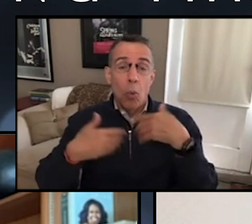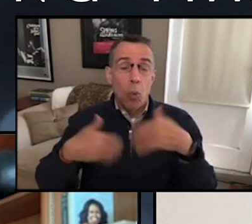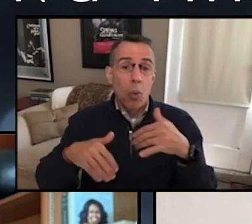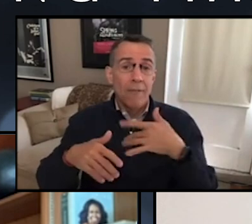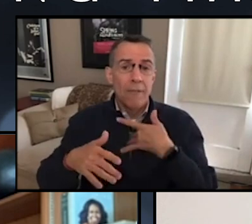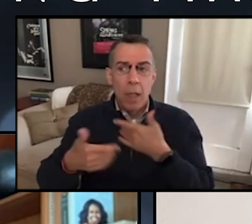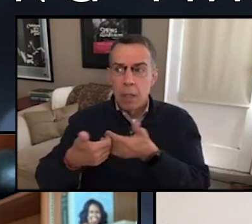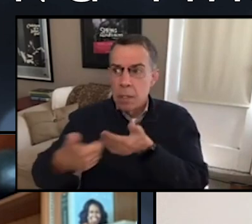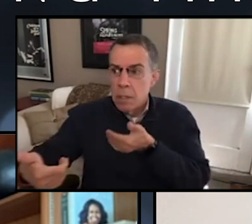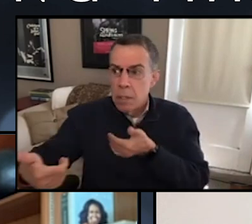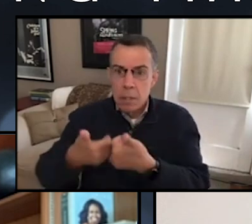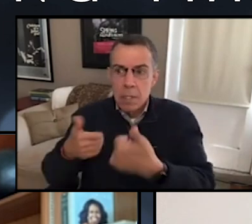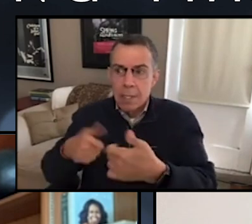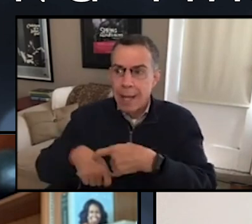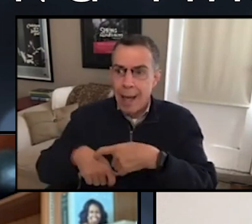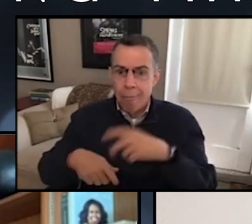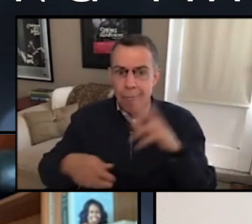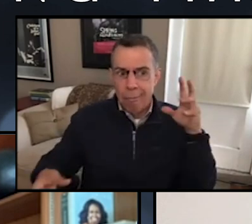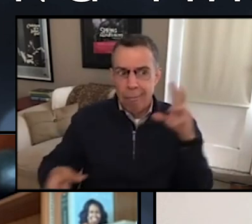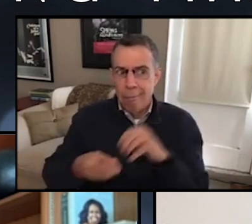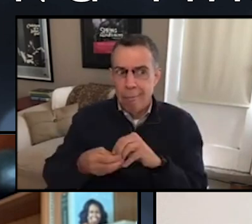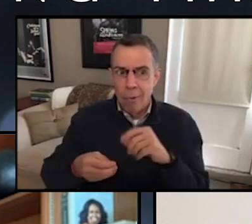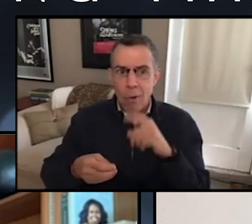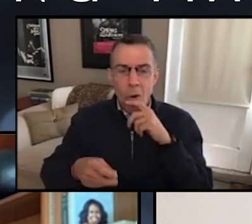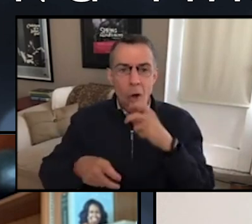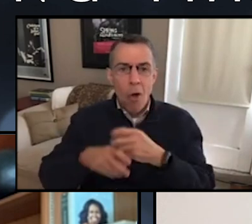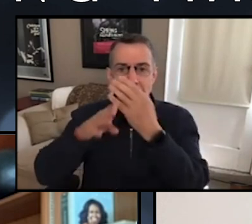time and there's been such a hard split between "I'm on this side, you're on